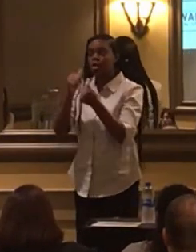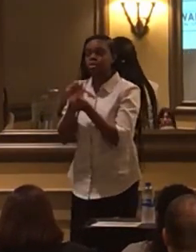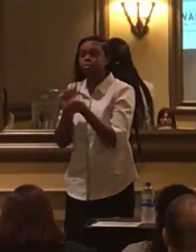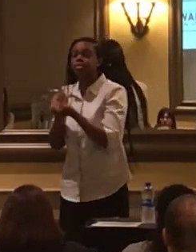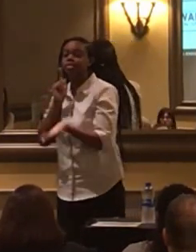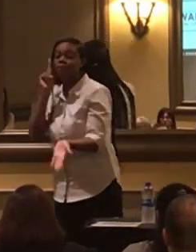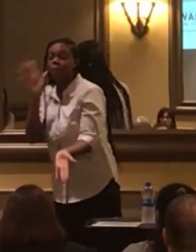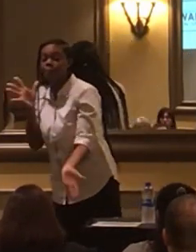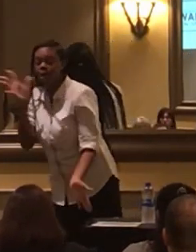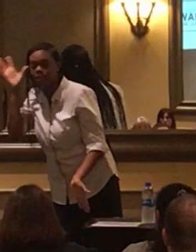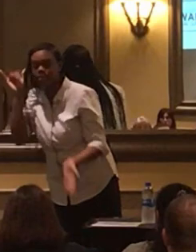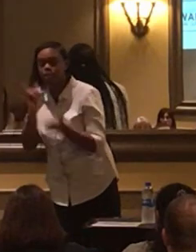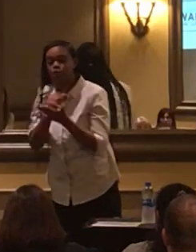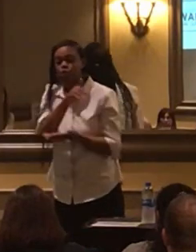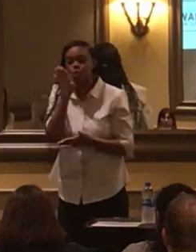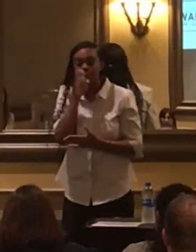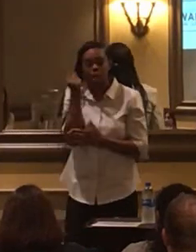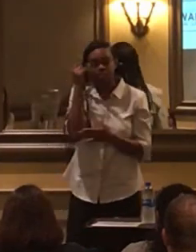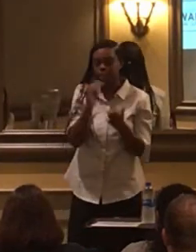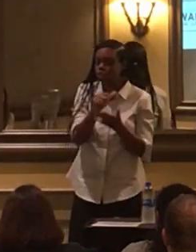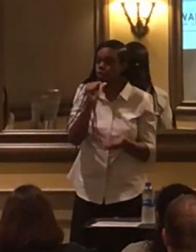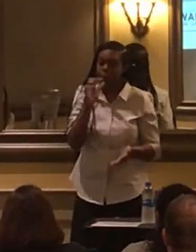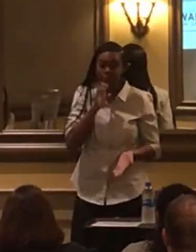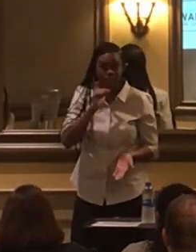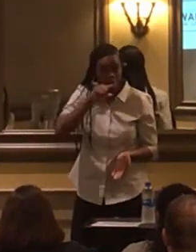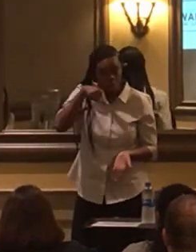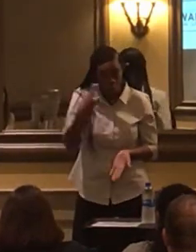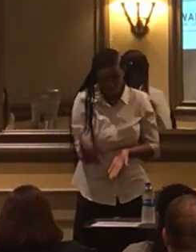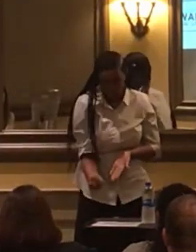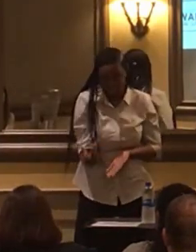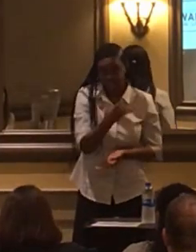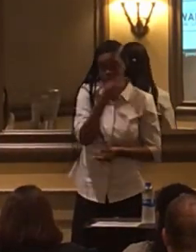with more deaf people and hang out with people who have deaf parents.